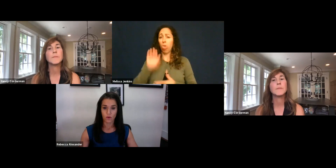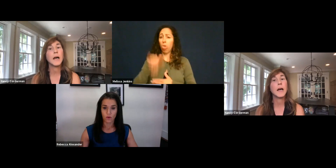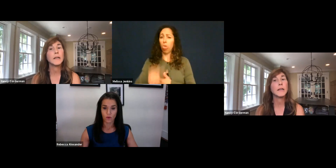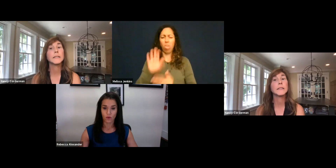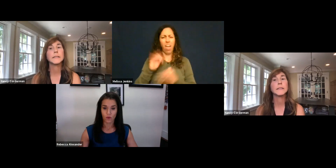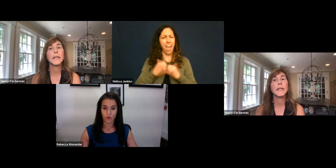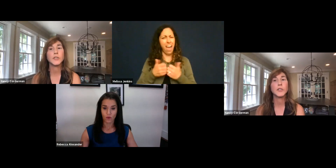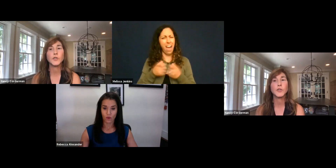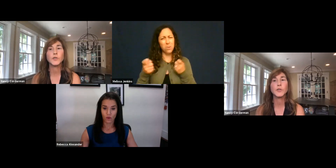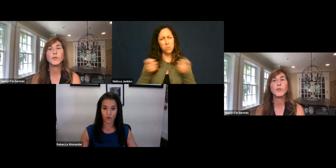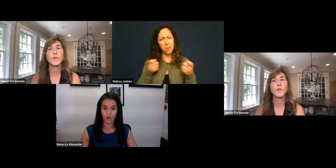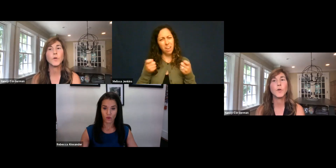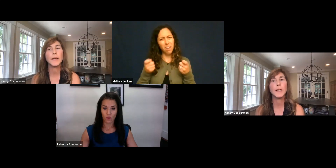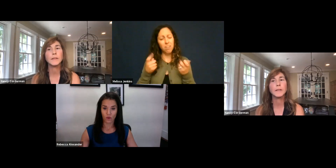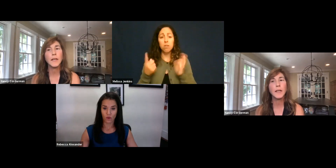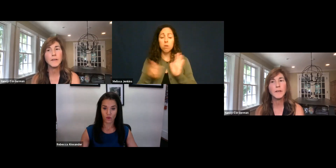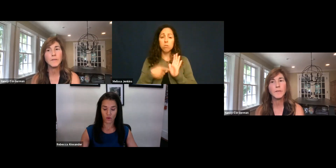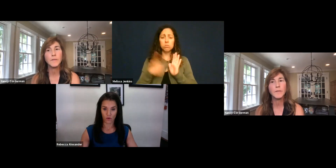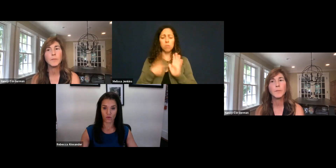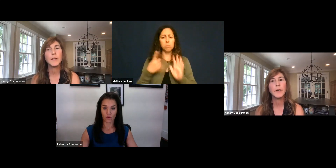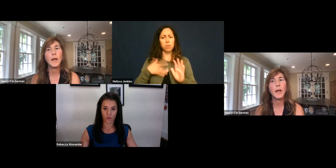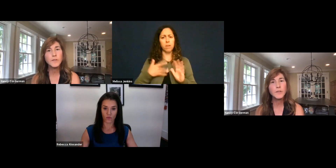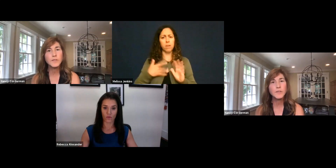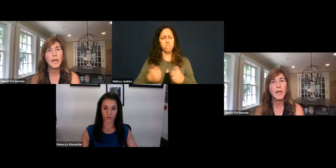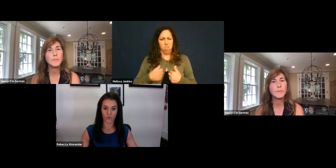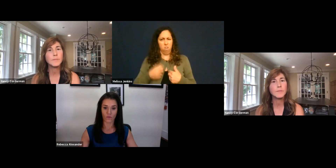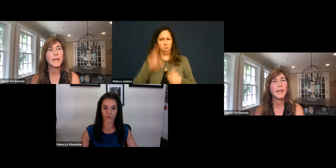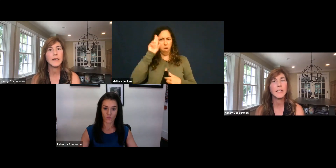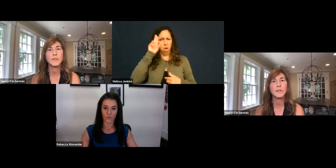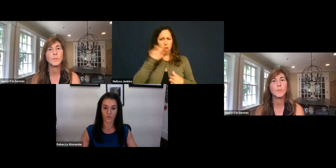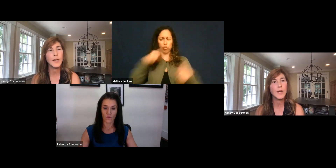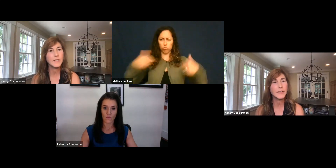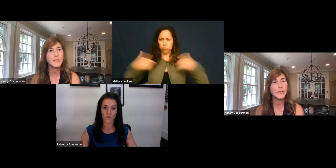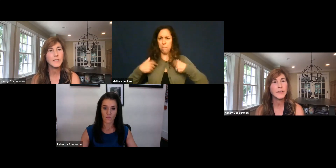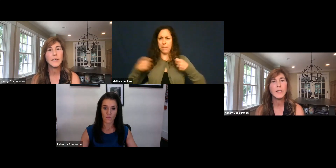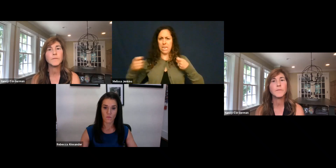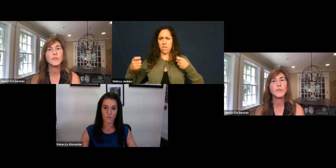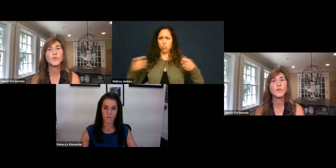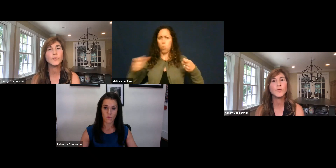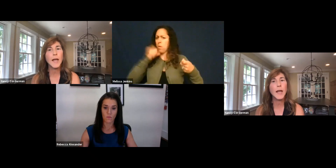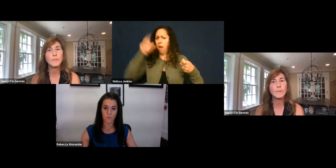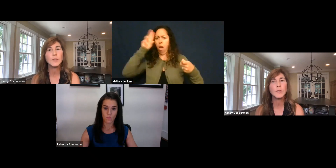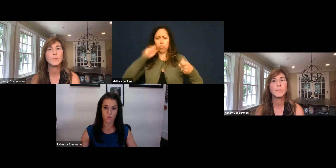I'm not going to let Usher's control my life, but other times I get depressed and feel trapped